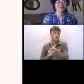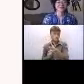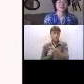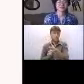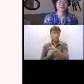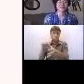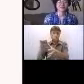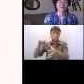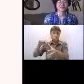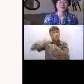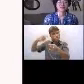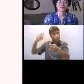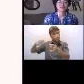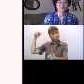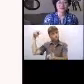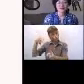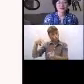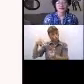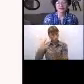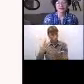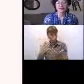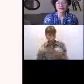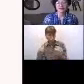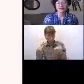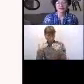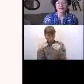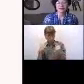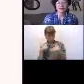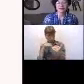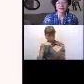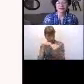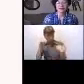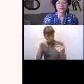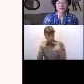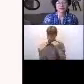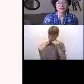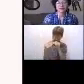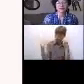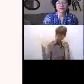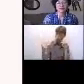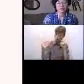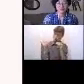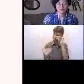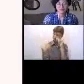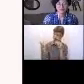But yes, Black, Indigenous and people of colour, and the reason why Black and Indigenous are